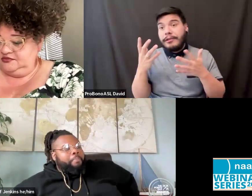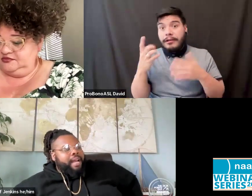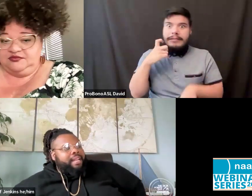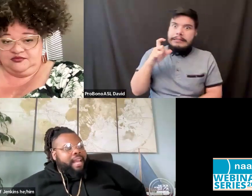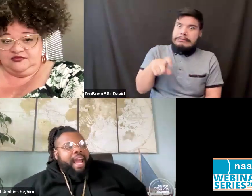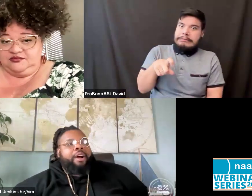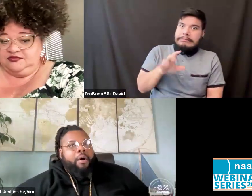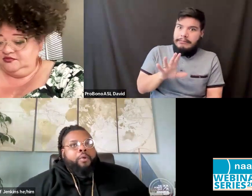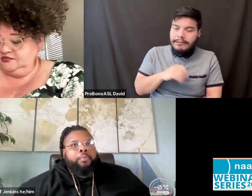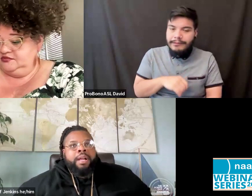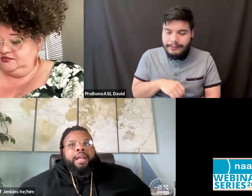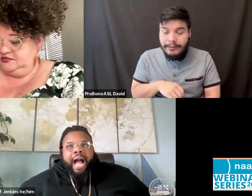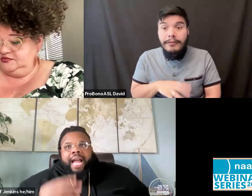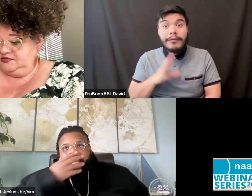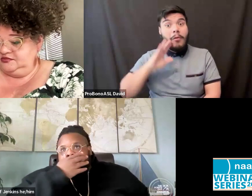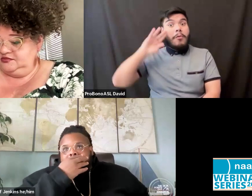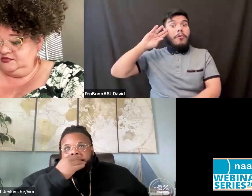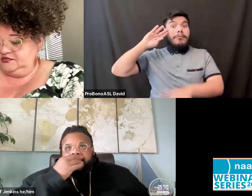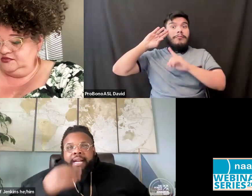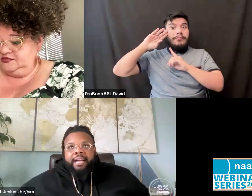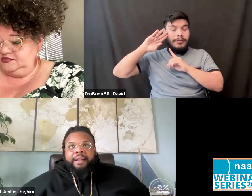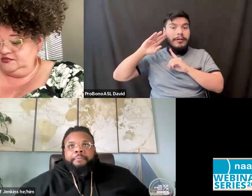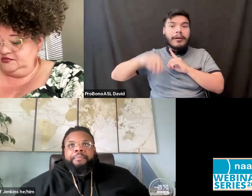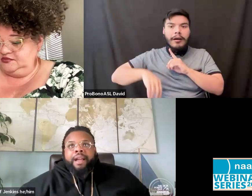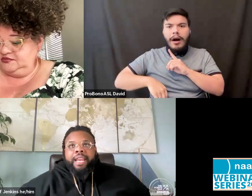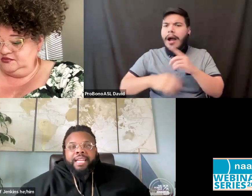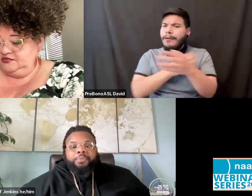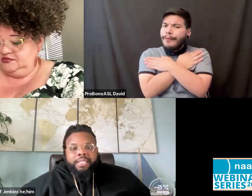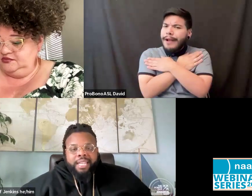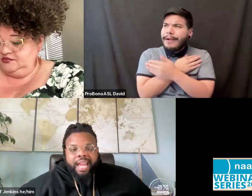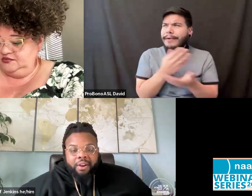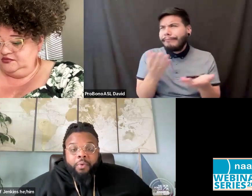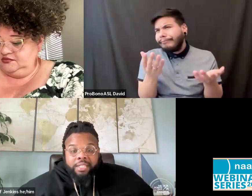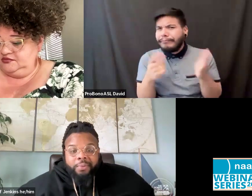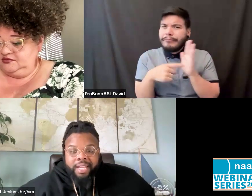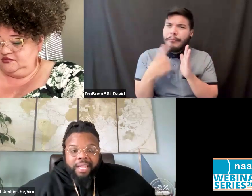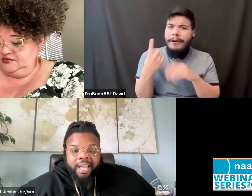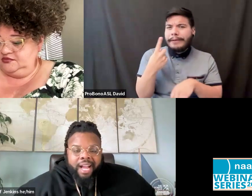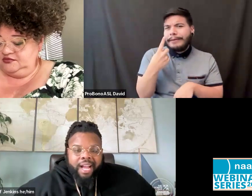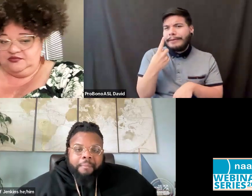But at home I get rest at least once a day or once a week.